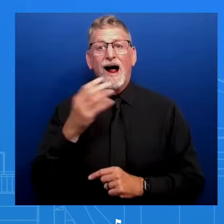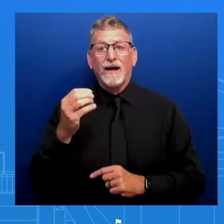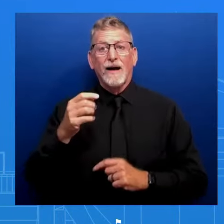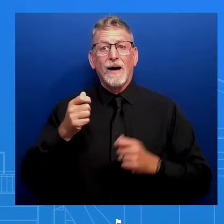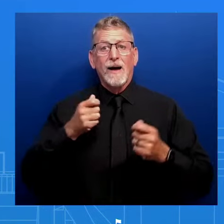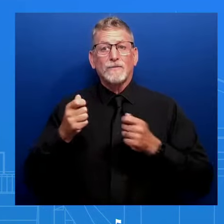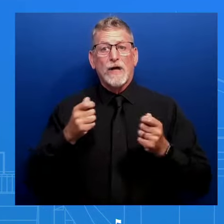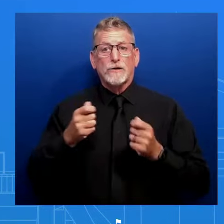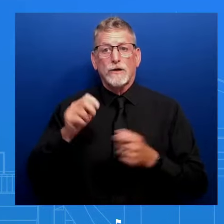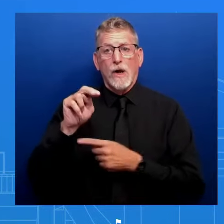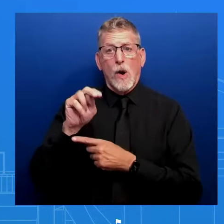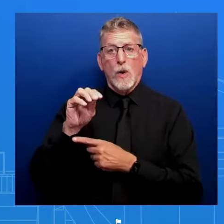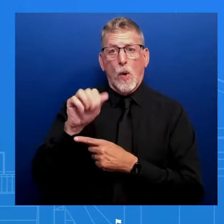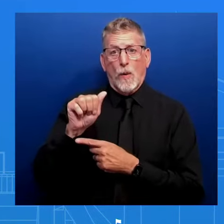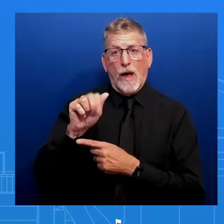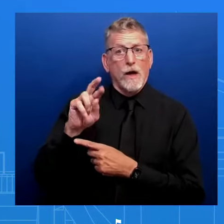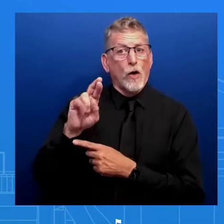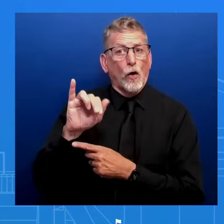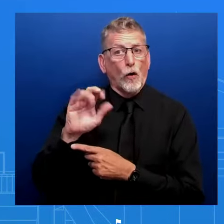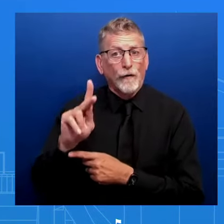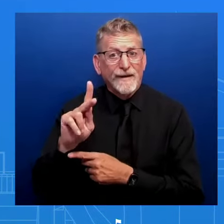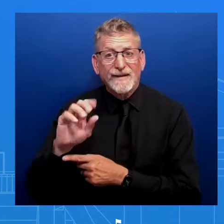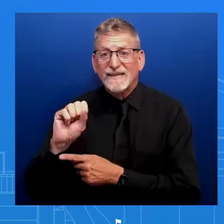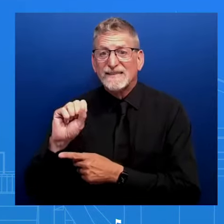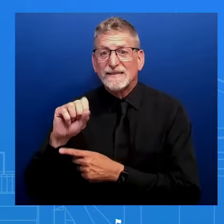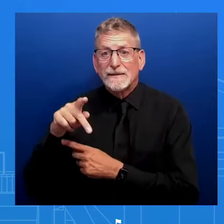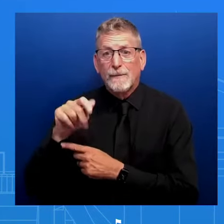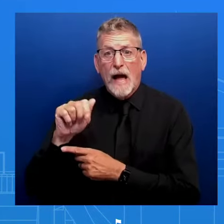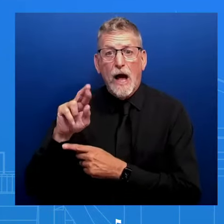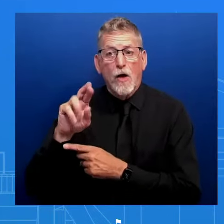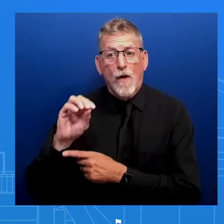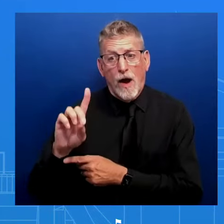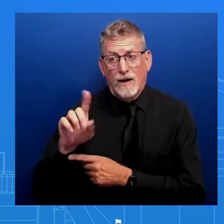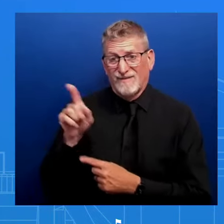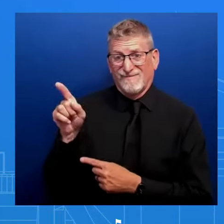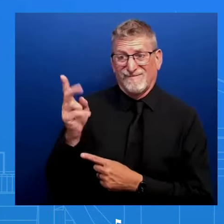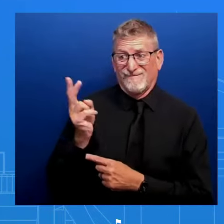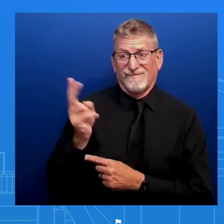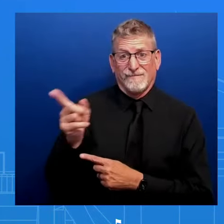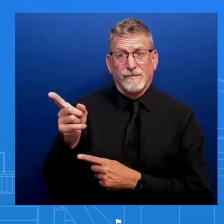how to protect the millions of Americans being impacted by extreme heat across the country.